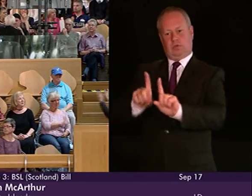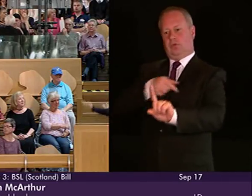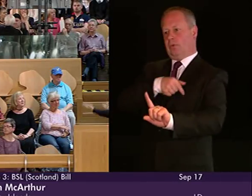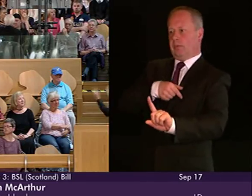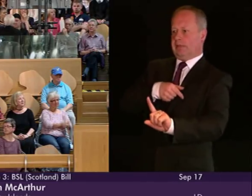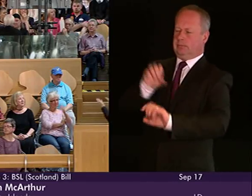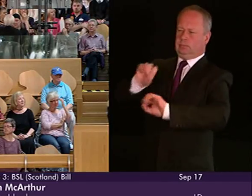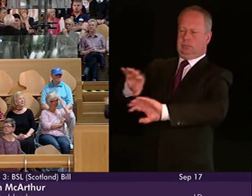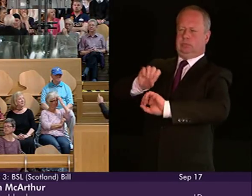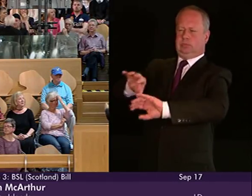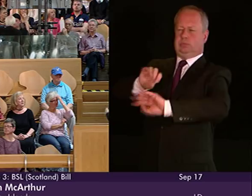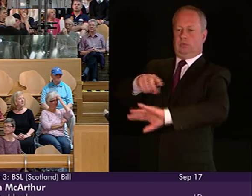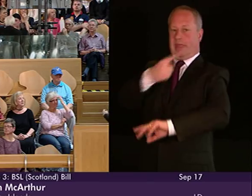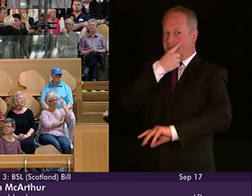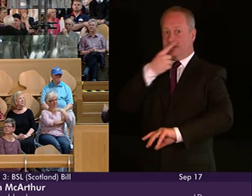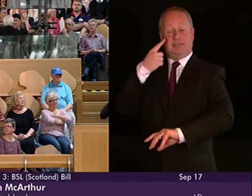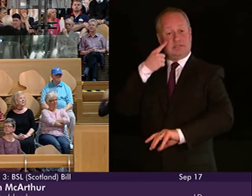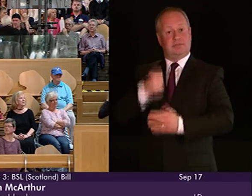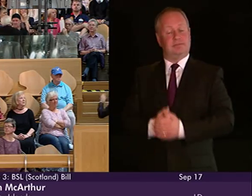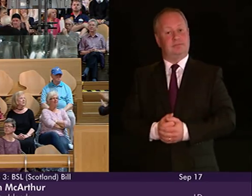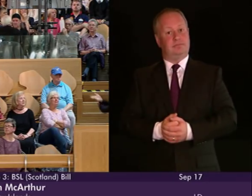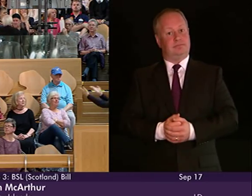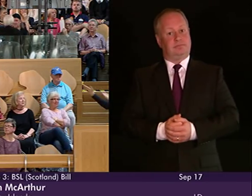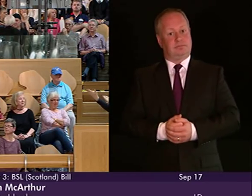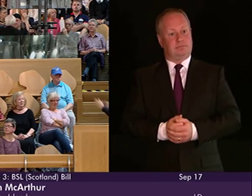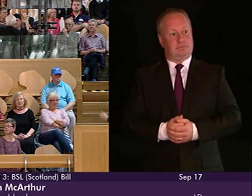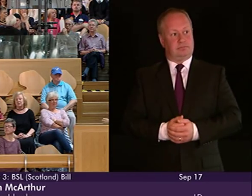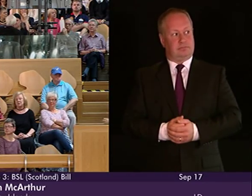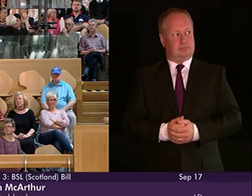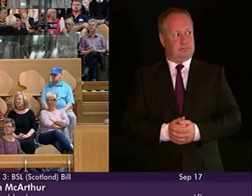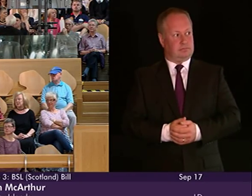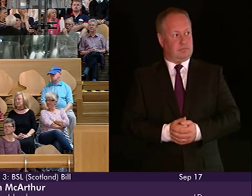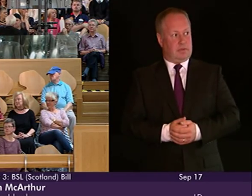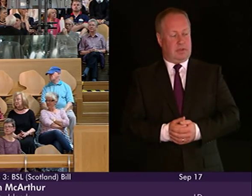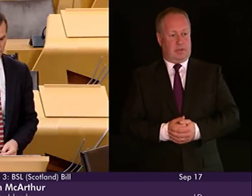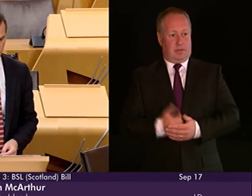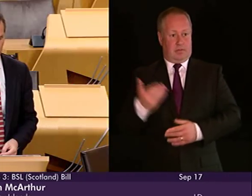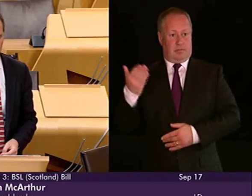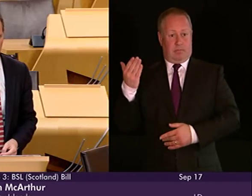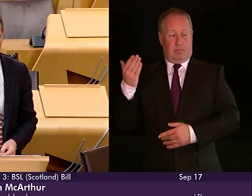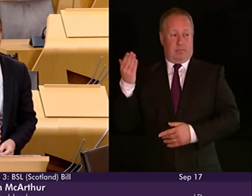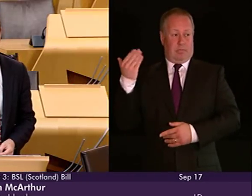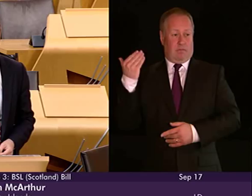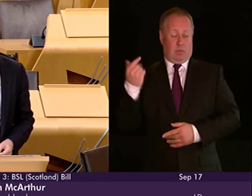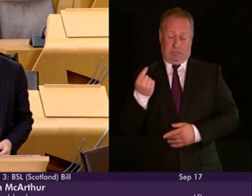to give evidence. I also thank those who helped us to break all previous attendance records at